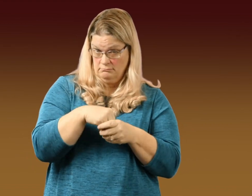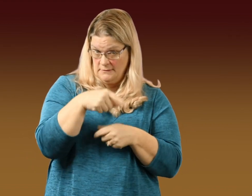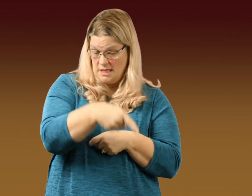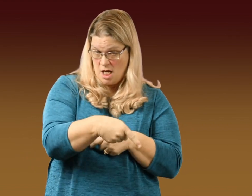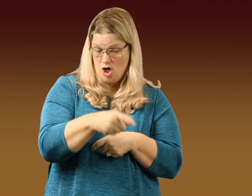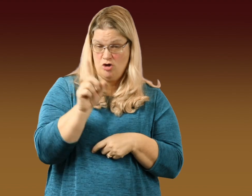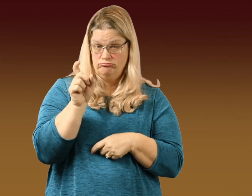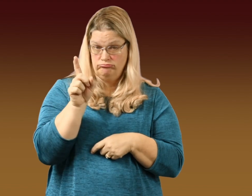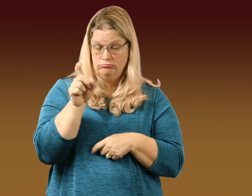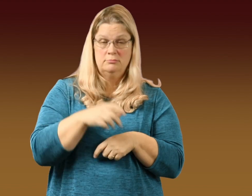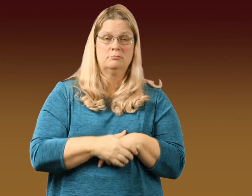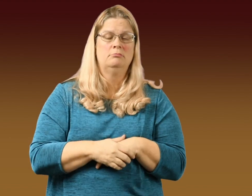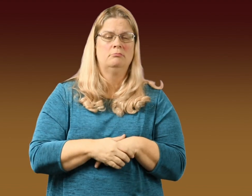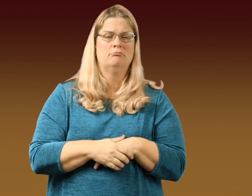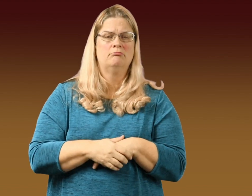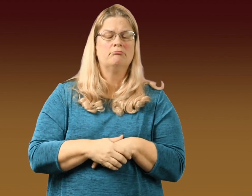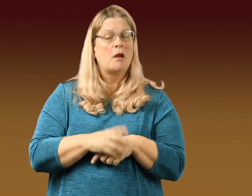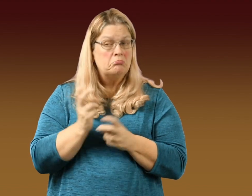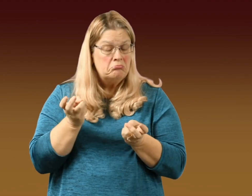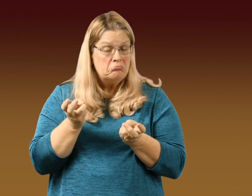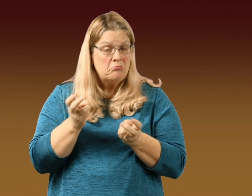along with calming items there in that area?